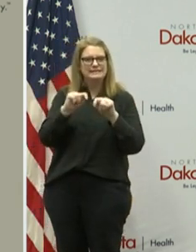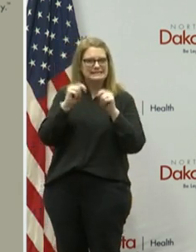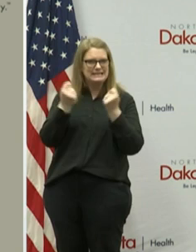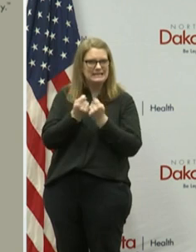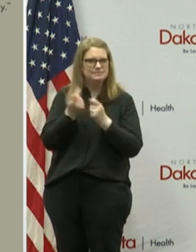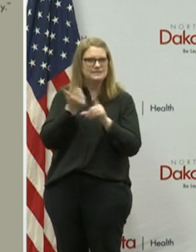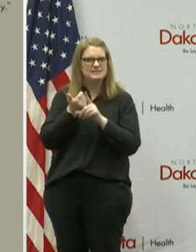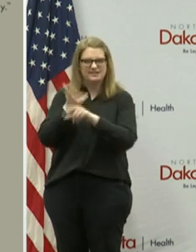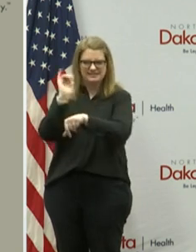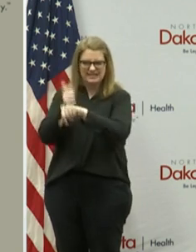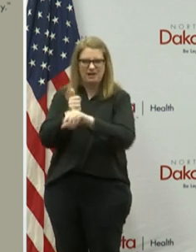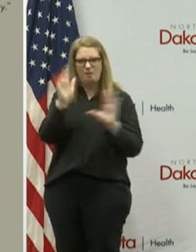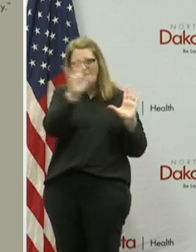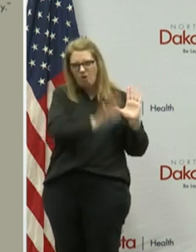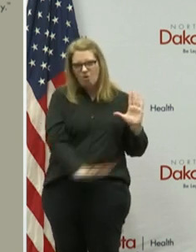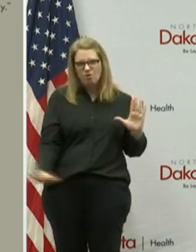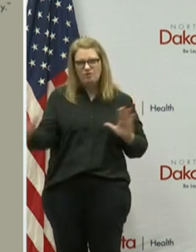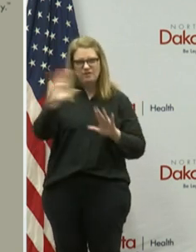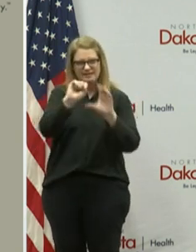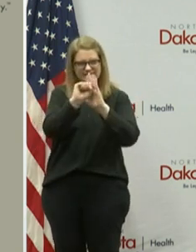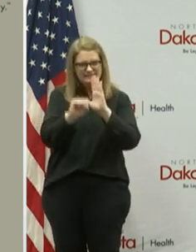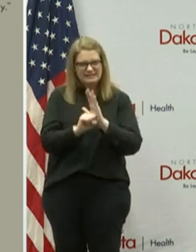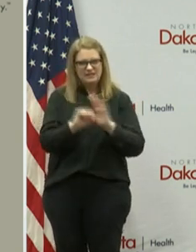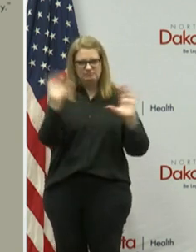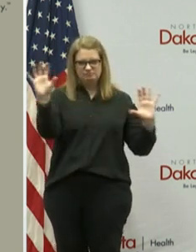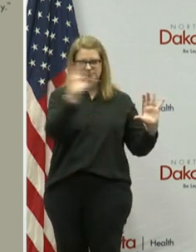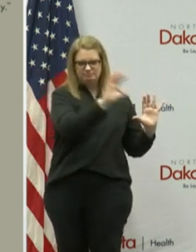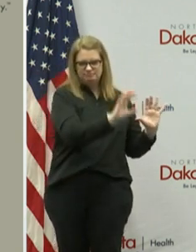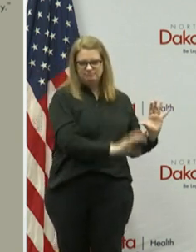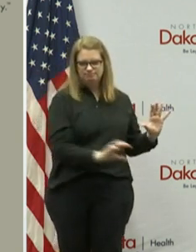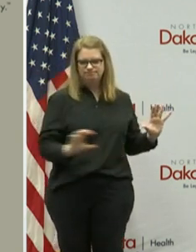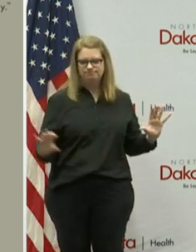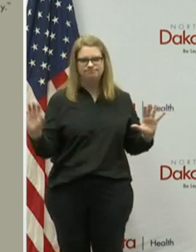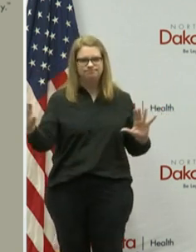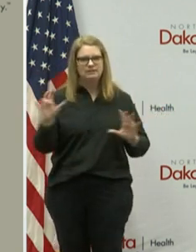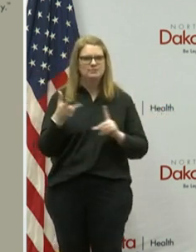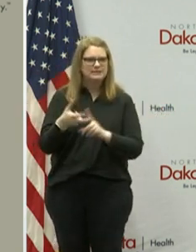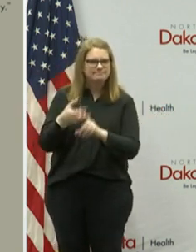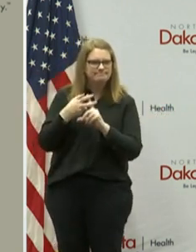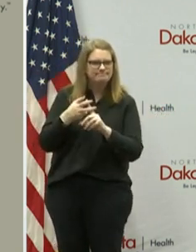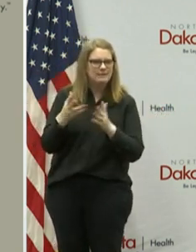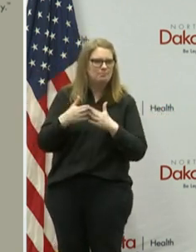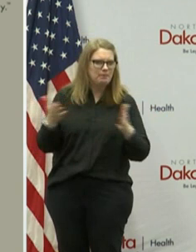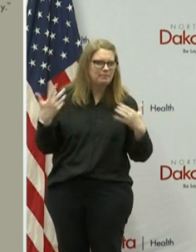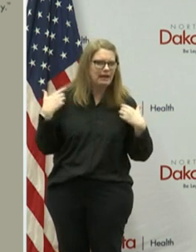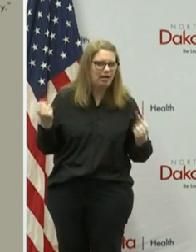WE'RE GOING TO BUILD UP THIS NEW CAPABILITY PUBLIC HEALTH INFRASTRUCTURE CAPABILITY DOING THAT THROUGH TEAMS DISTRIBUTED